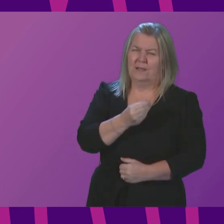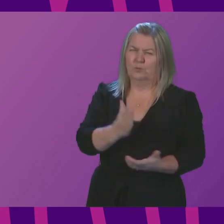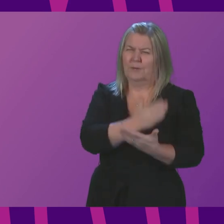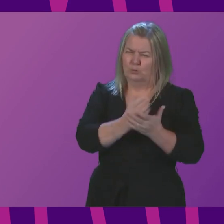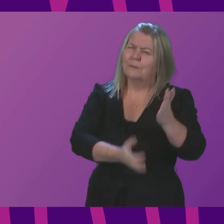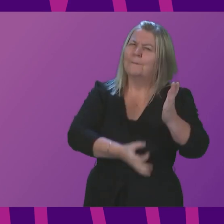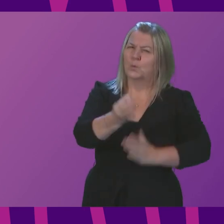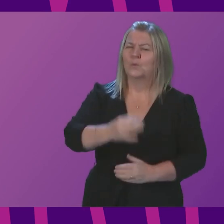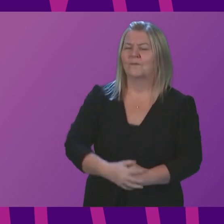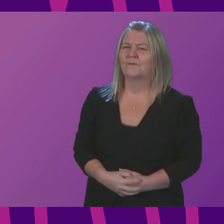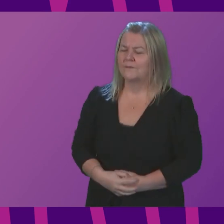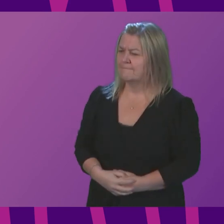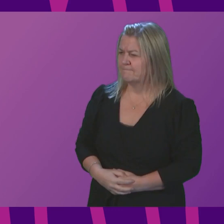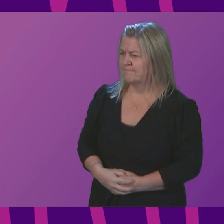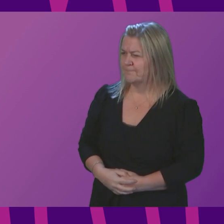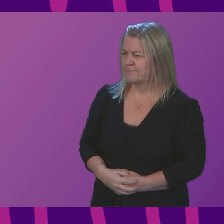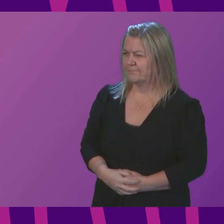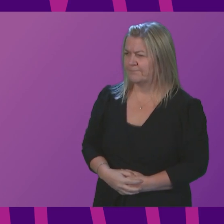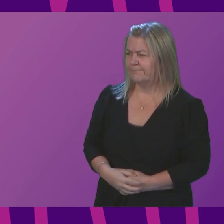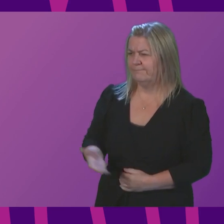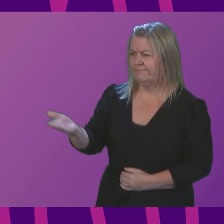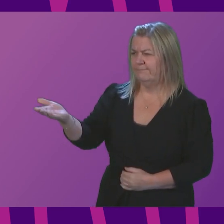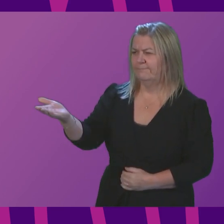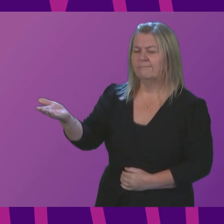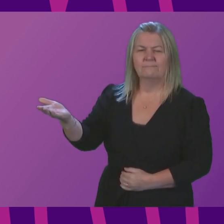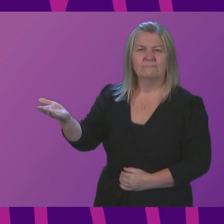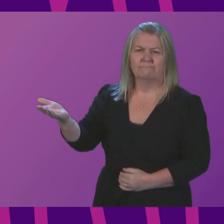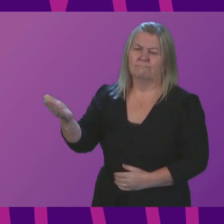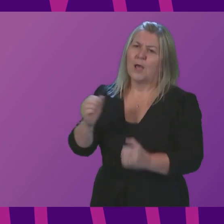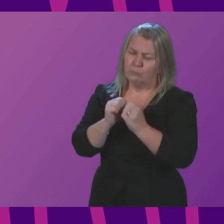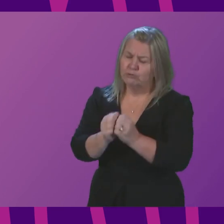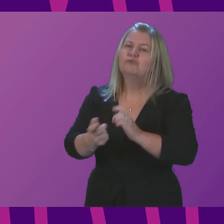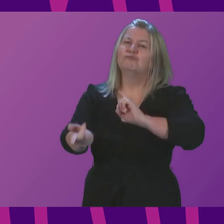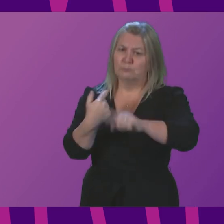I will appreciate any response that I get from the First Minister in a letter or in